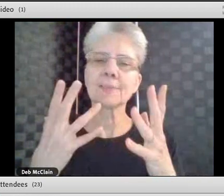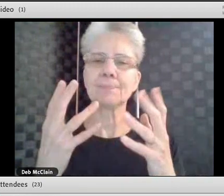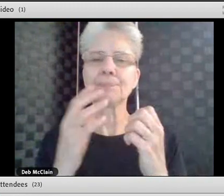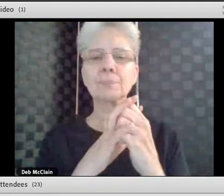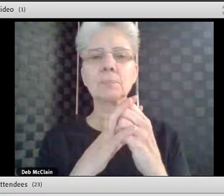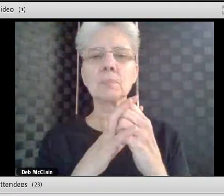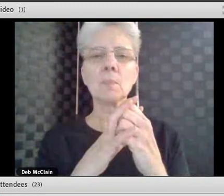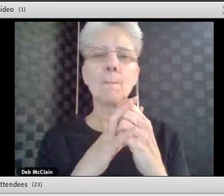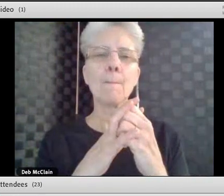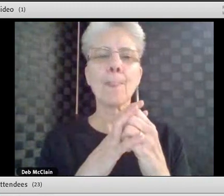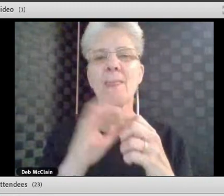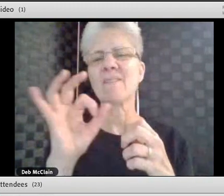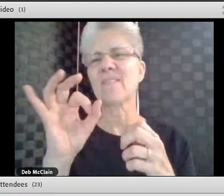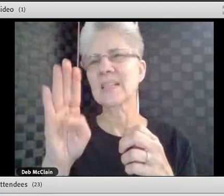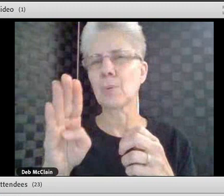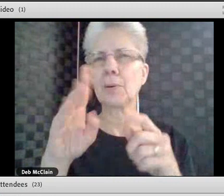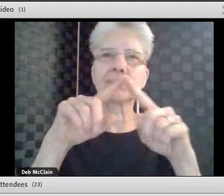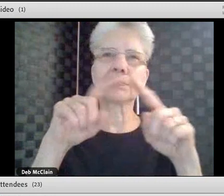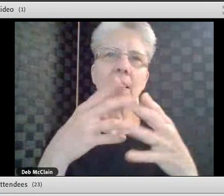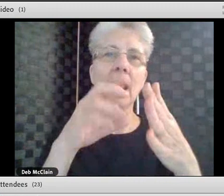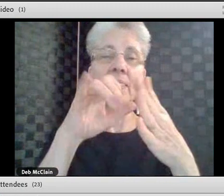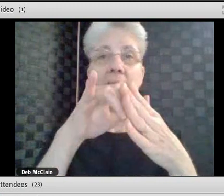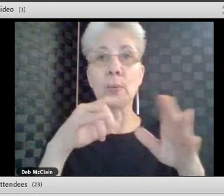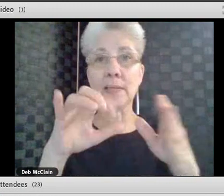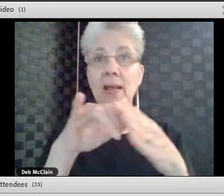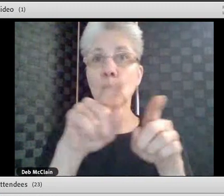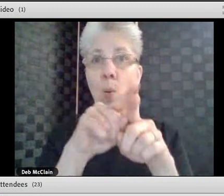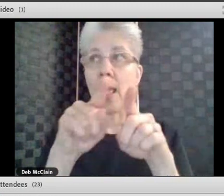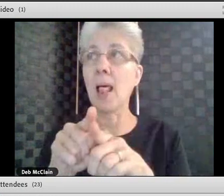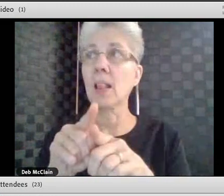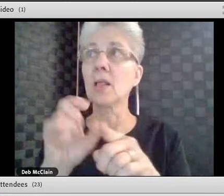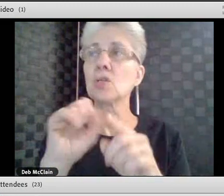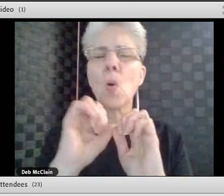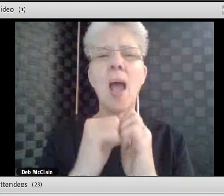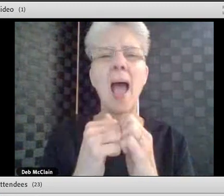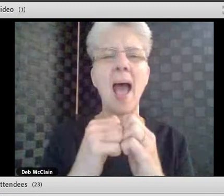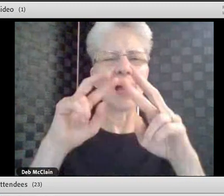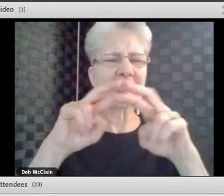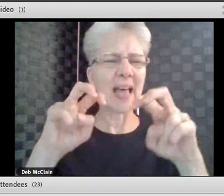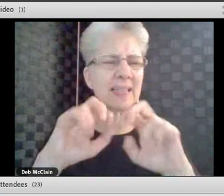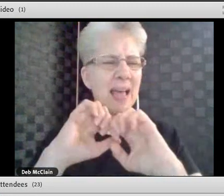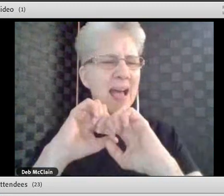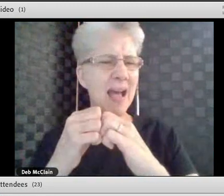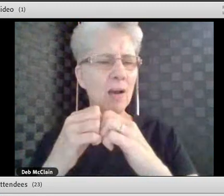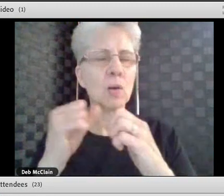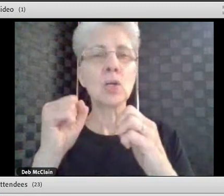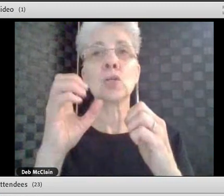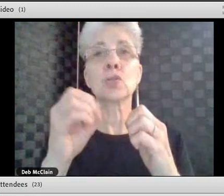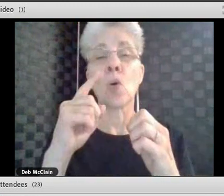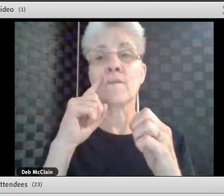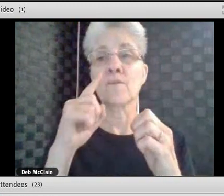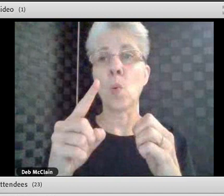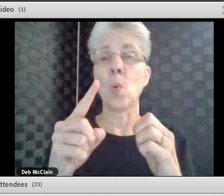Of course, Facebook and different things like that we did, as well. So how are you going to assess this?